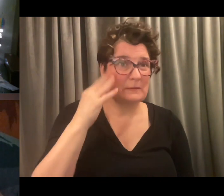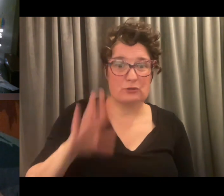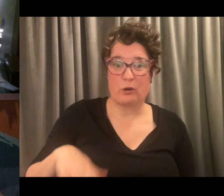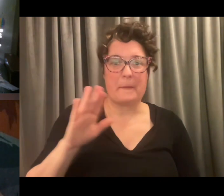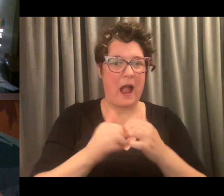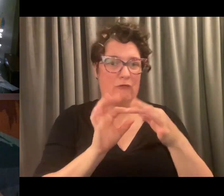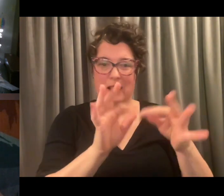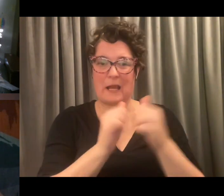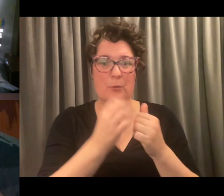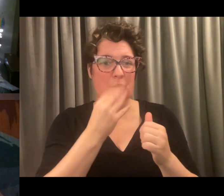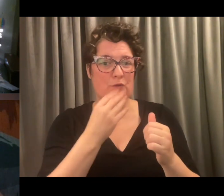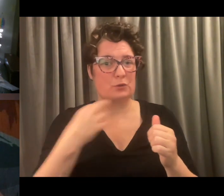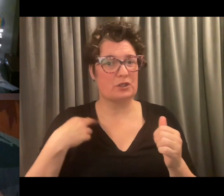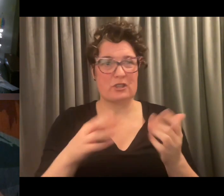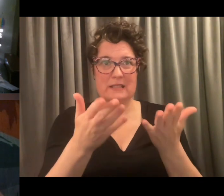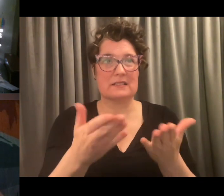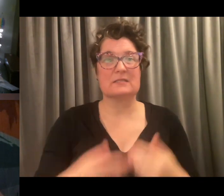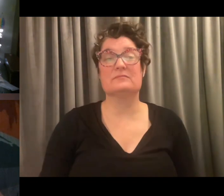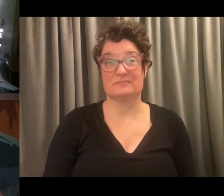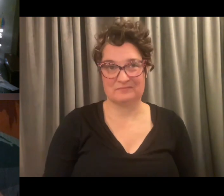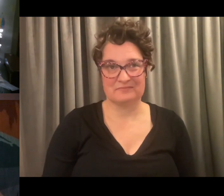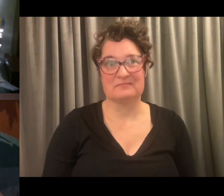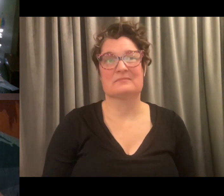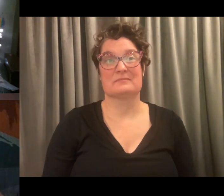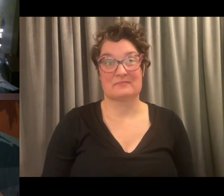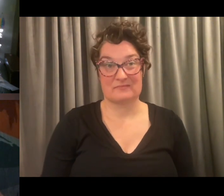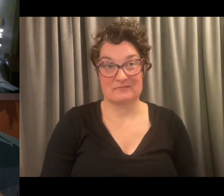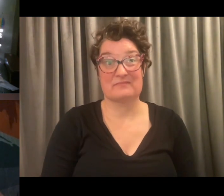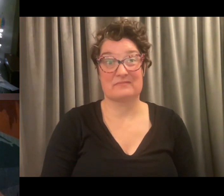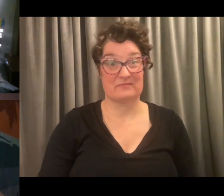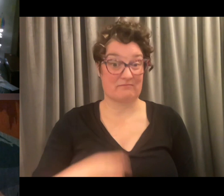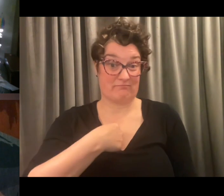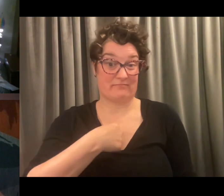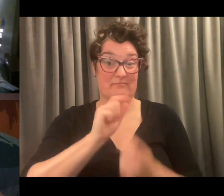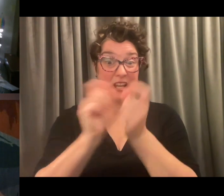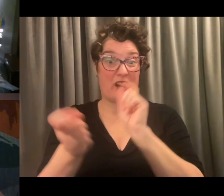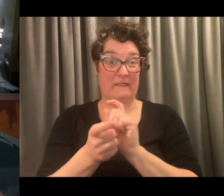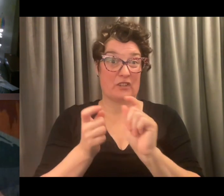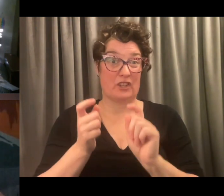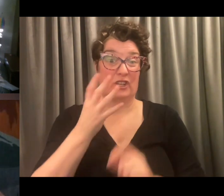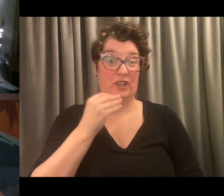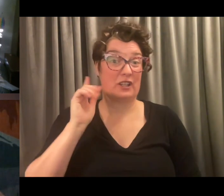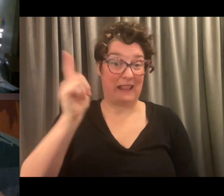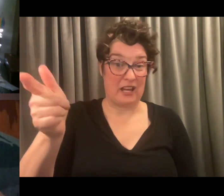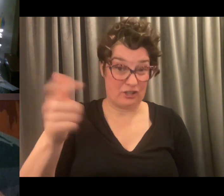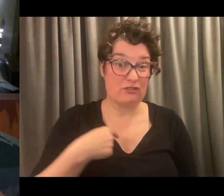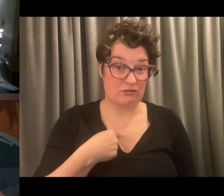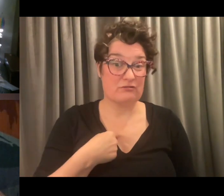Never: Yeah, so I'm a convert. Um, Nomy: okay. Never: Um, my family, my biological family is not Jewish.